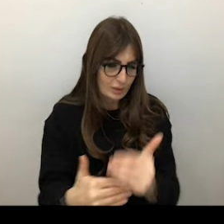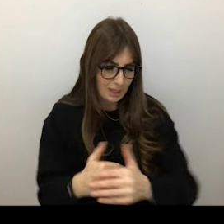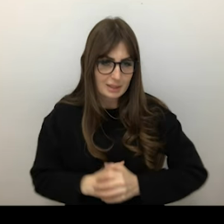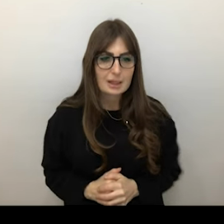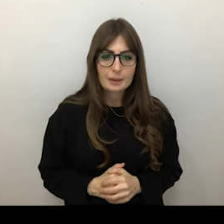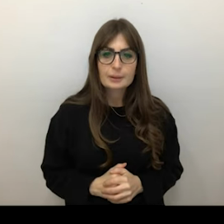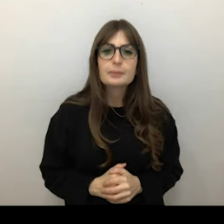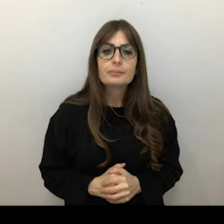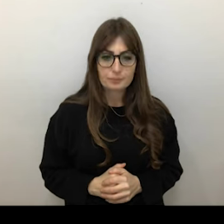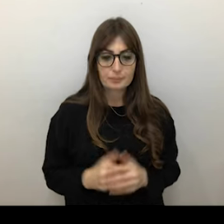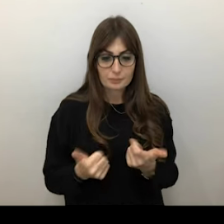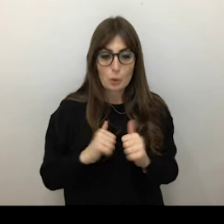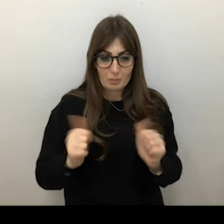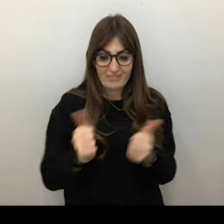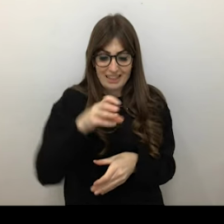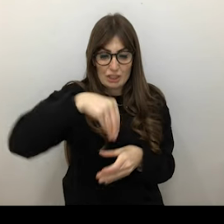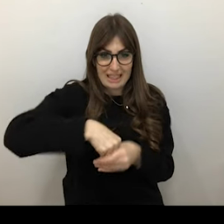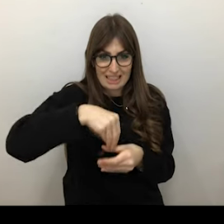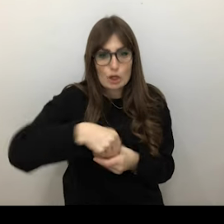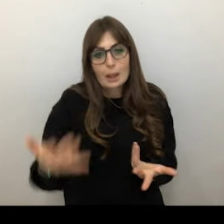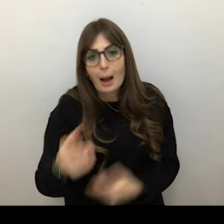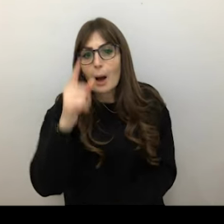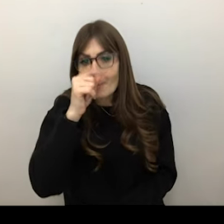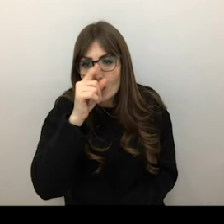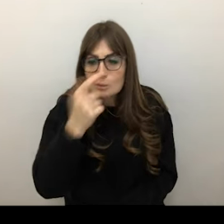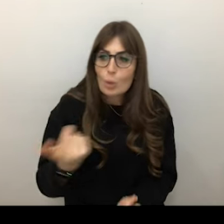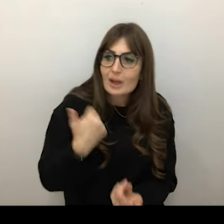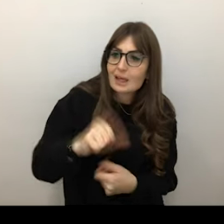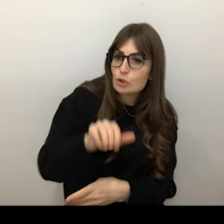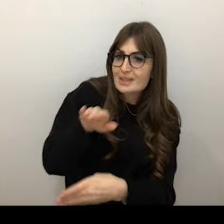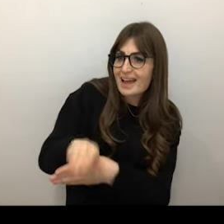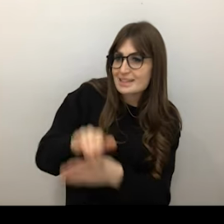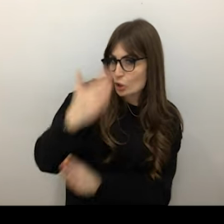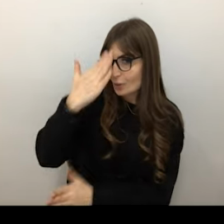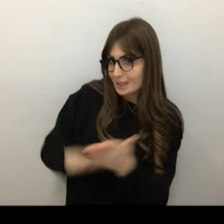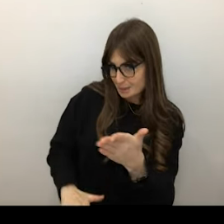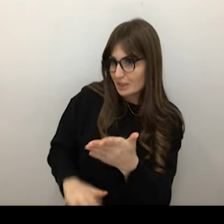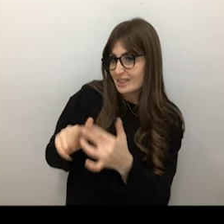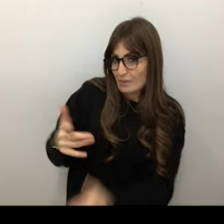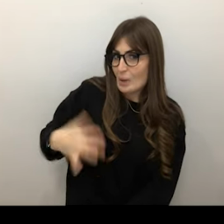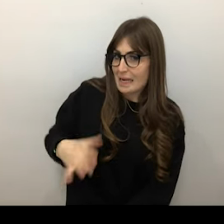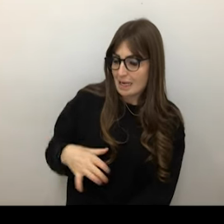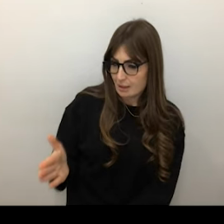The assessment will be done internally, but we may also draw on external expertise if required.